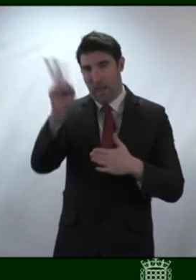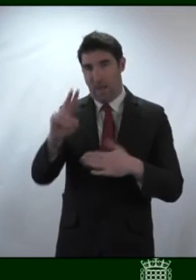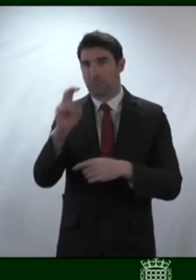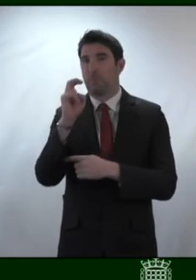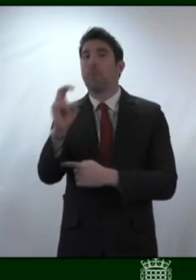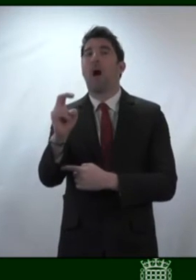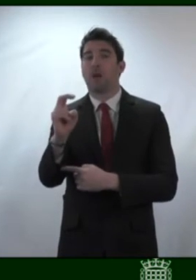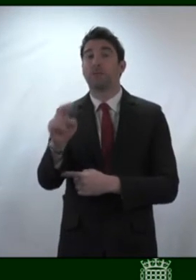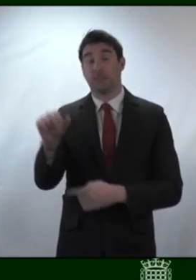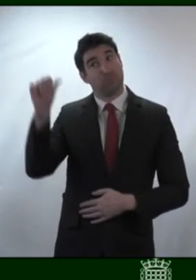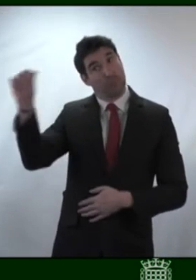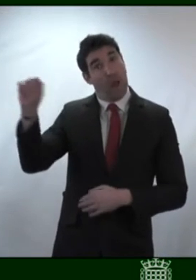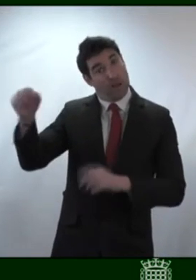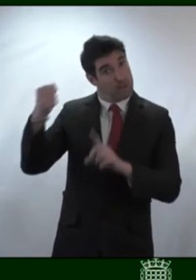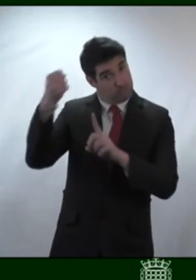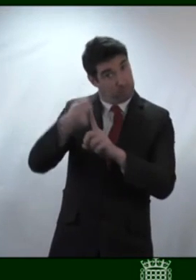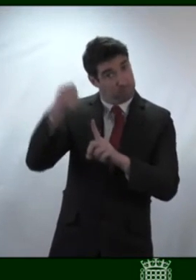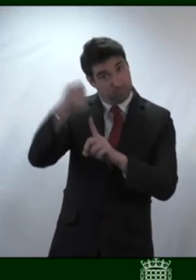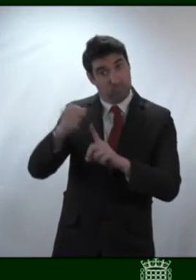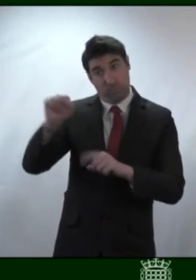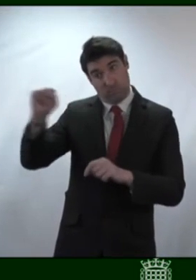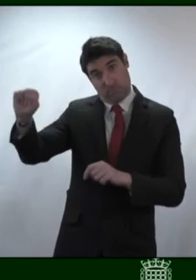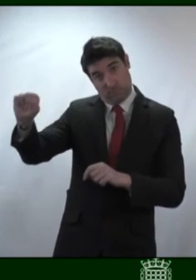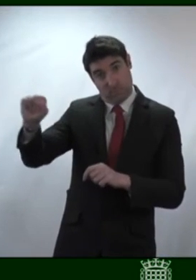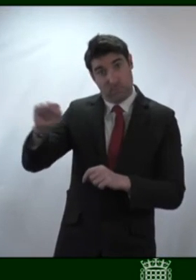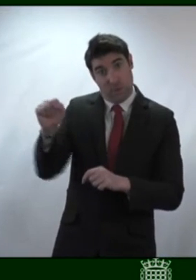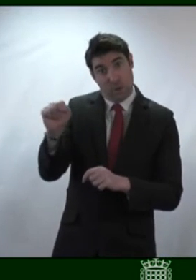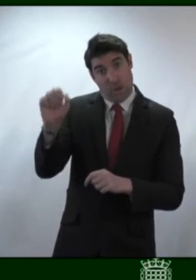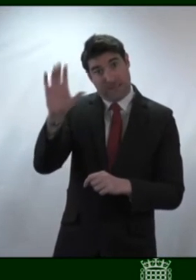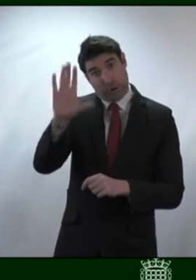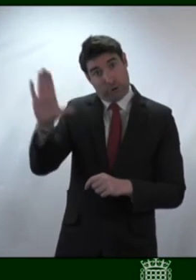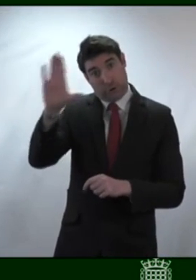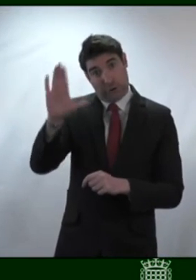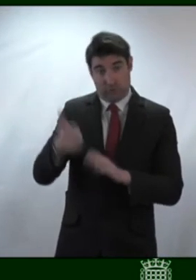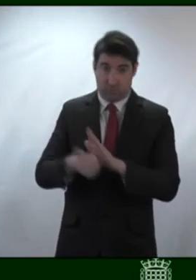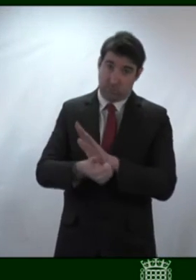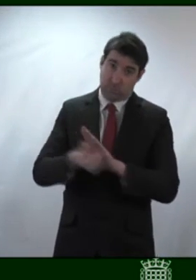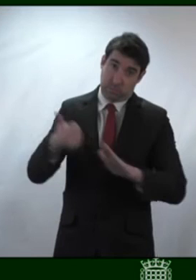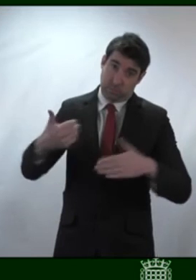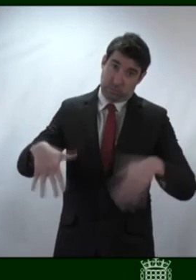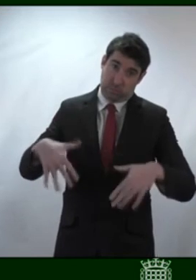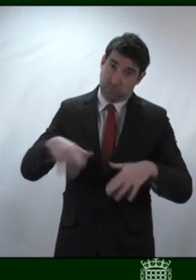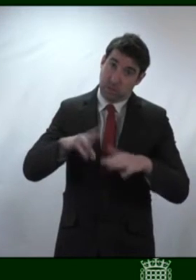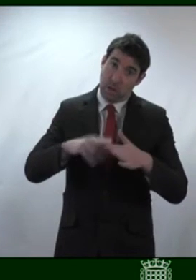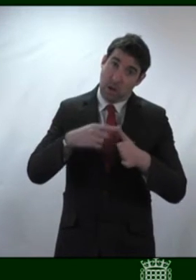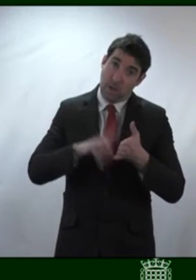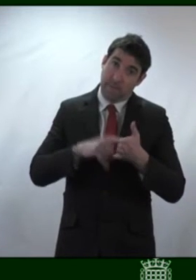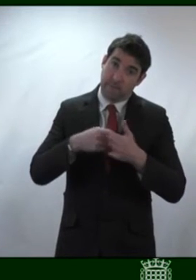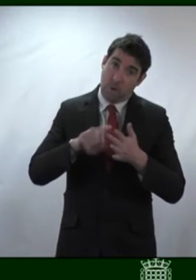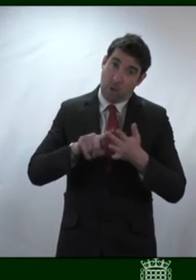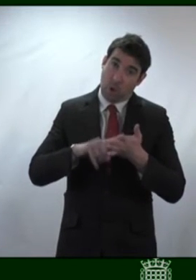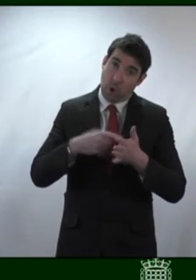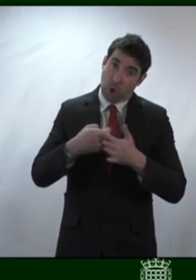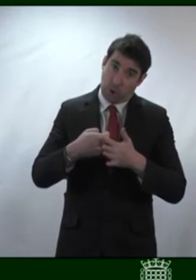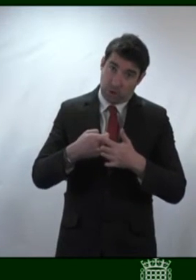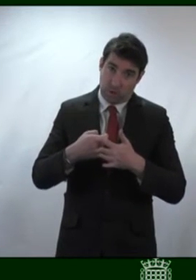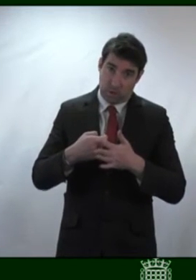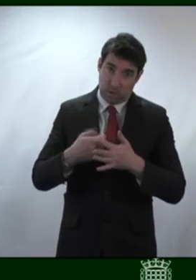the wonderful Alexander Dennis buses that are built in in Falkirk. We will certainly champion